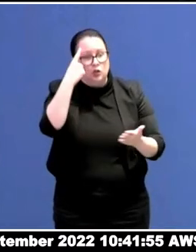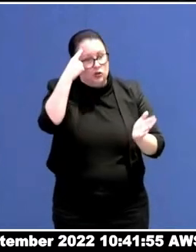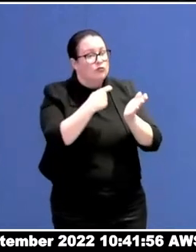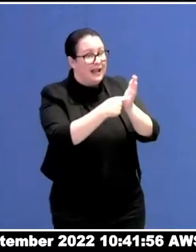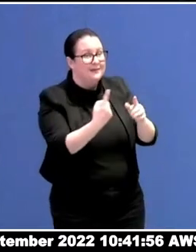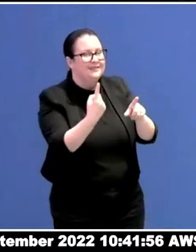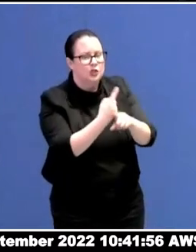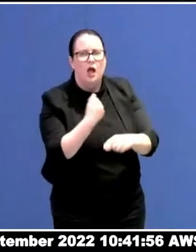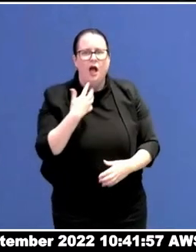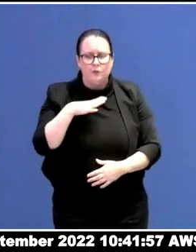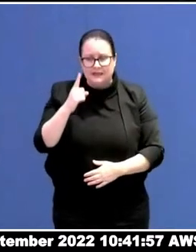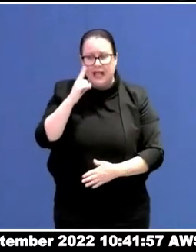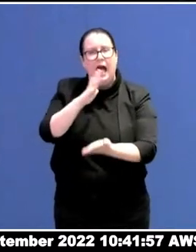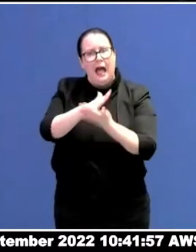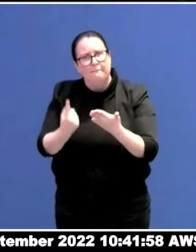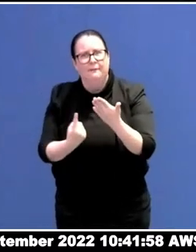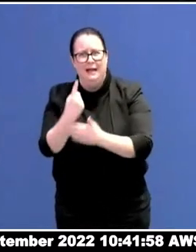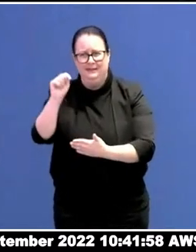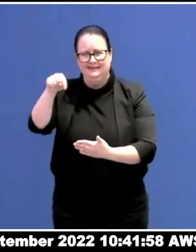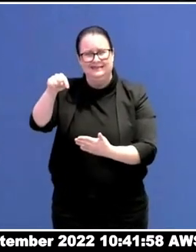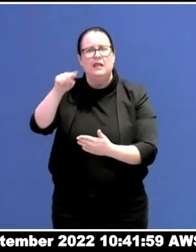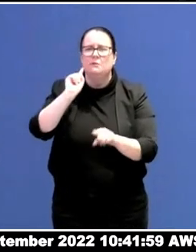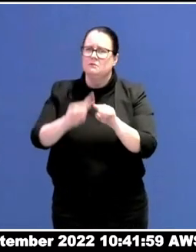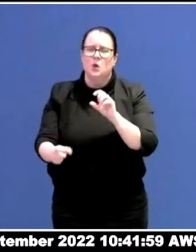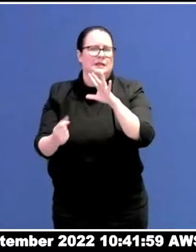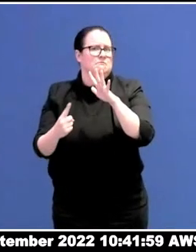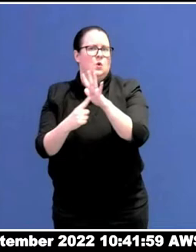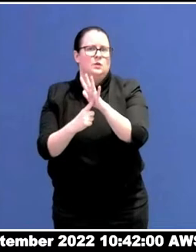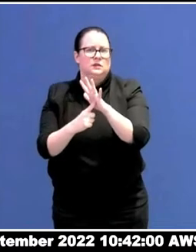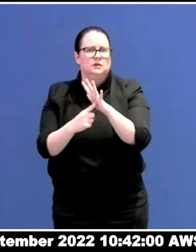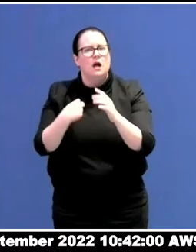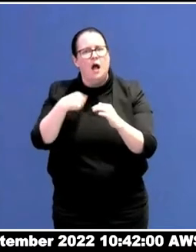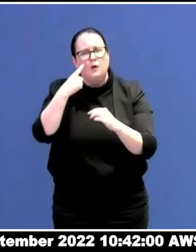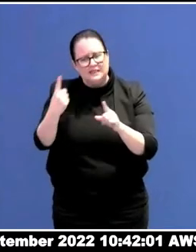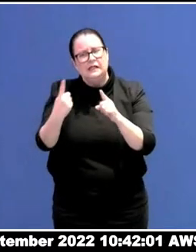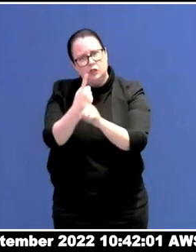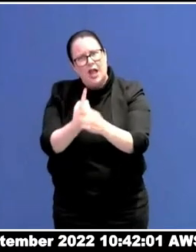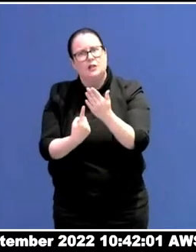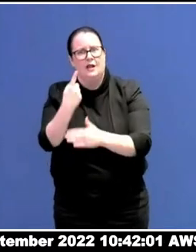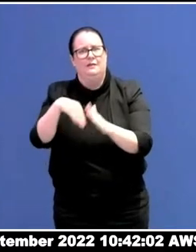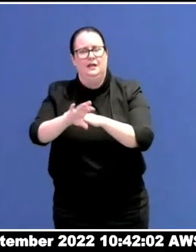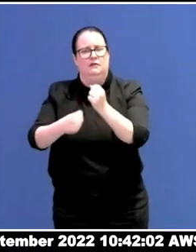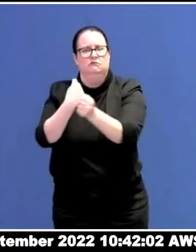That, to me, is the most significant thing I would like to see out of this, is that there